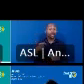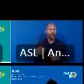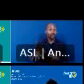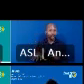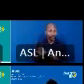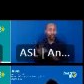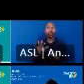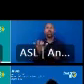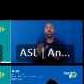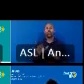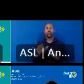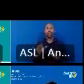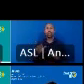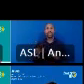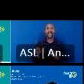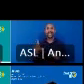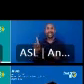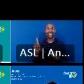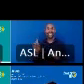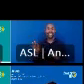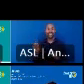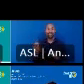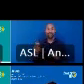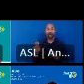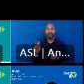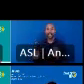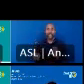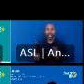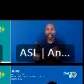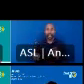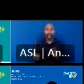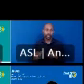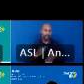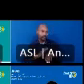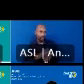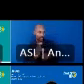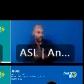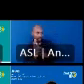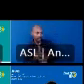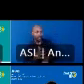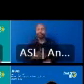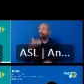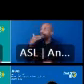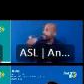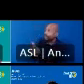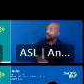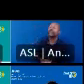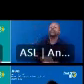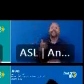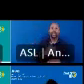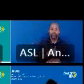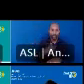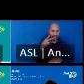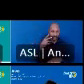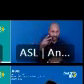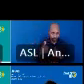actually came through three minute contract. Thank you. So we encountered some challenges in that we had